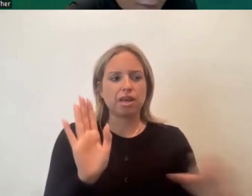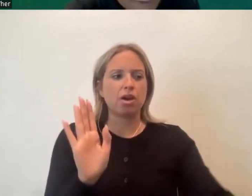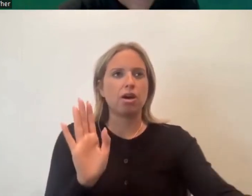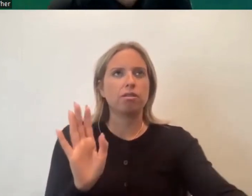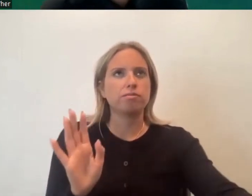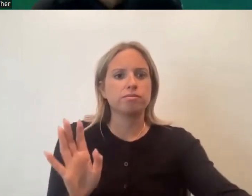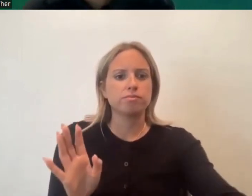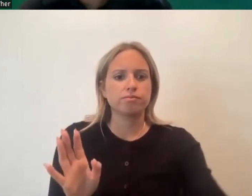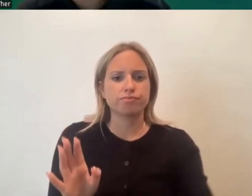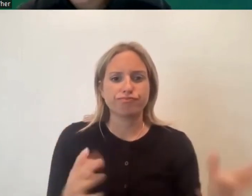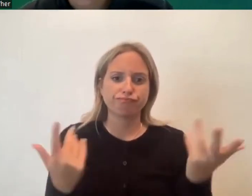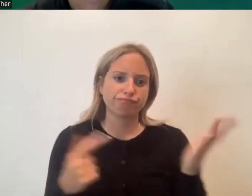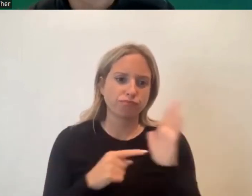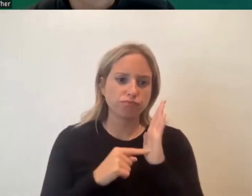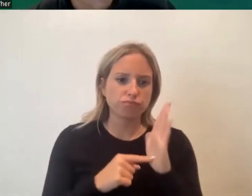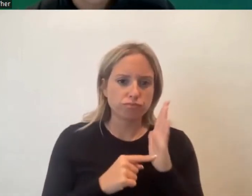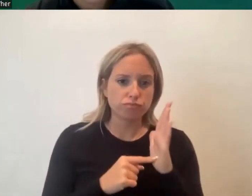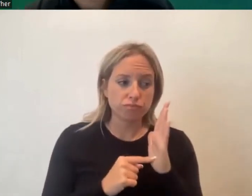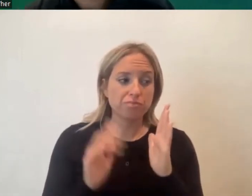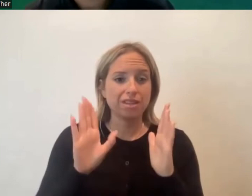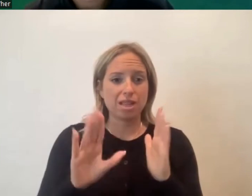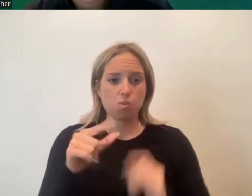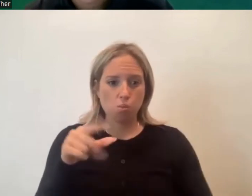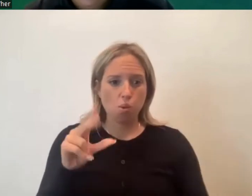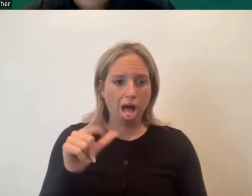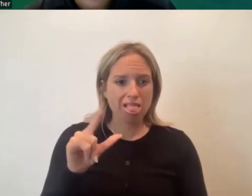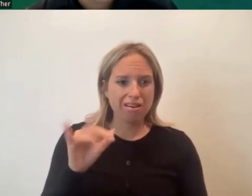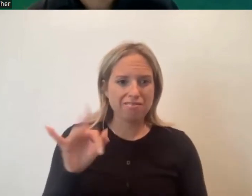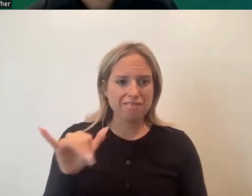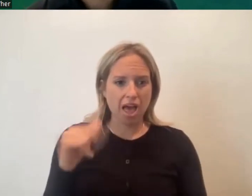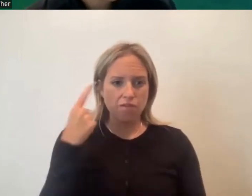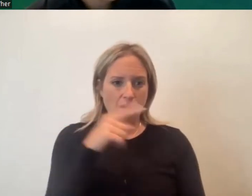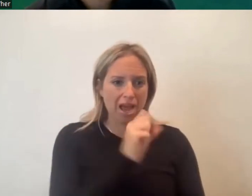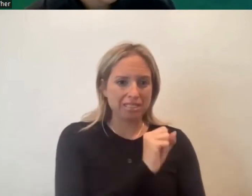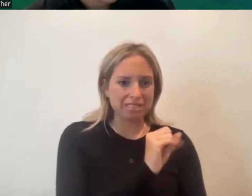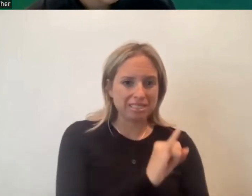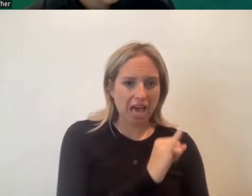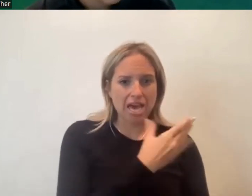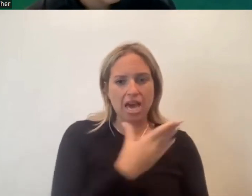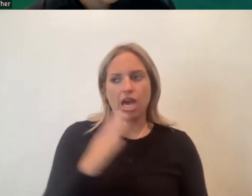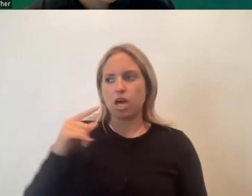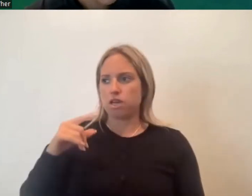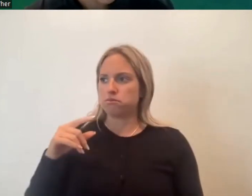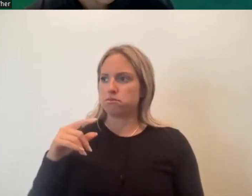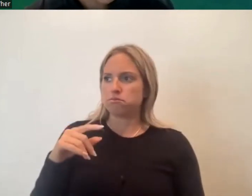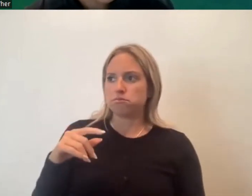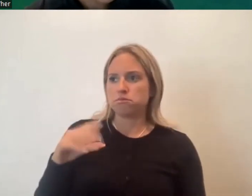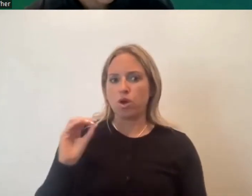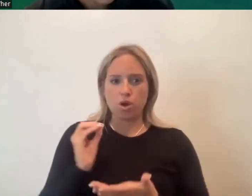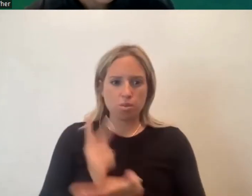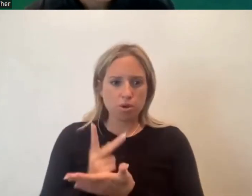Say for instance, them qualifying for SSI and or them qualifying for Medicaid.